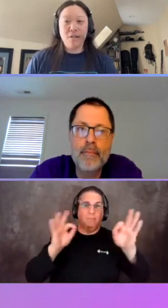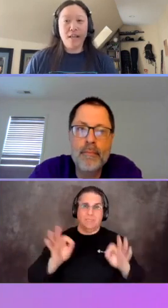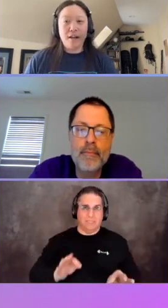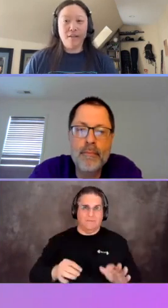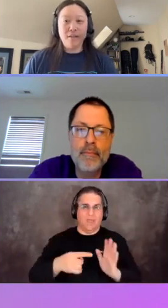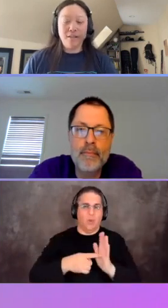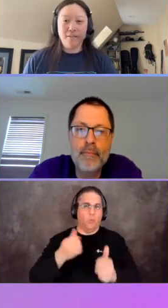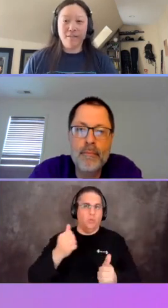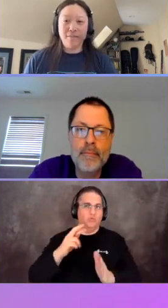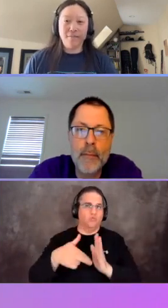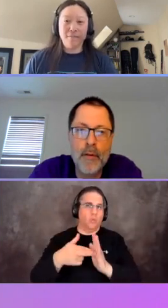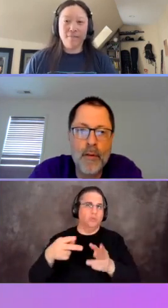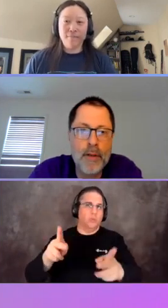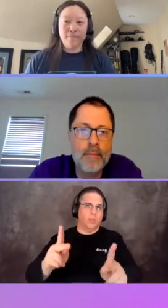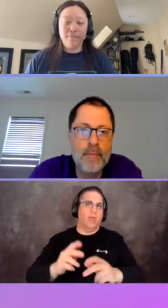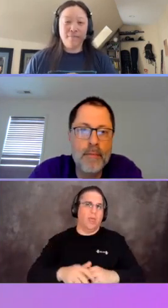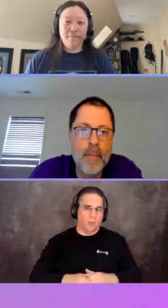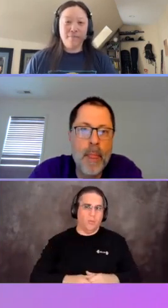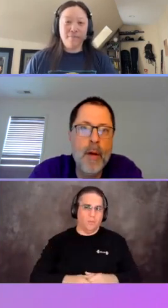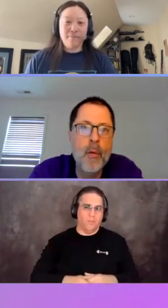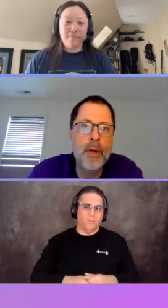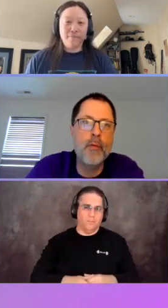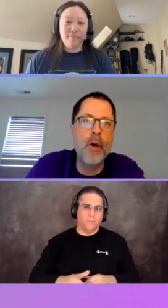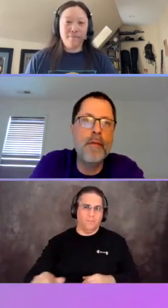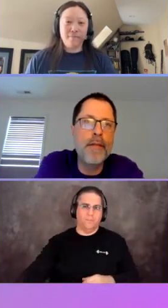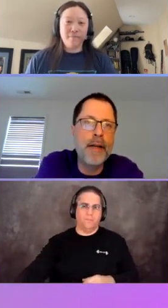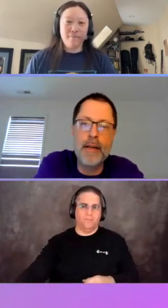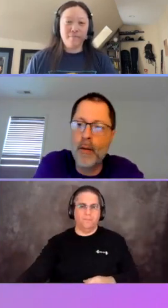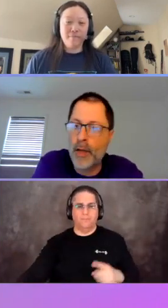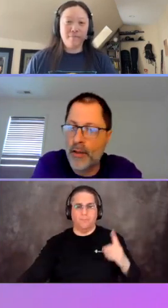unless focus is placed on the element or a light region is